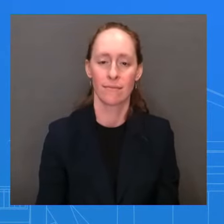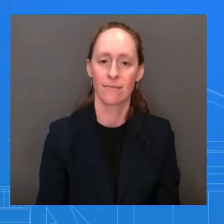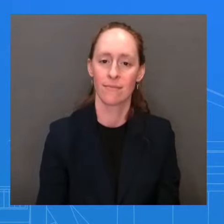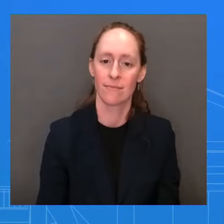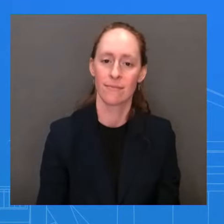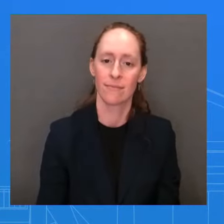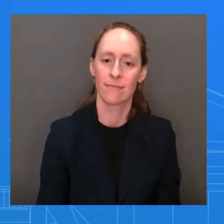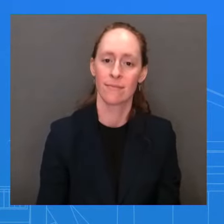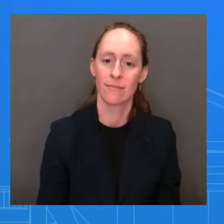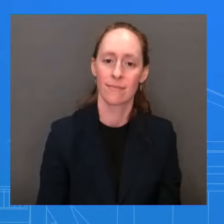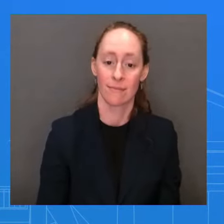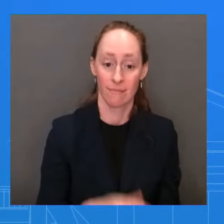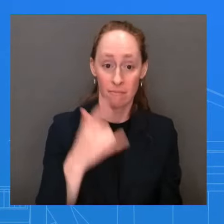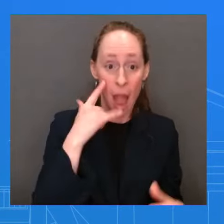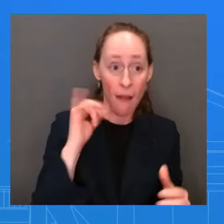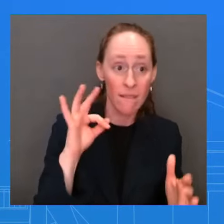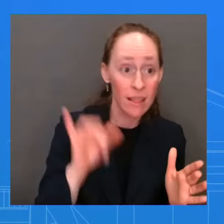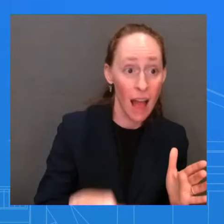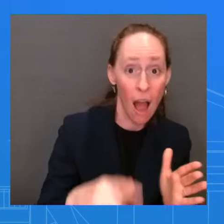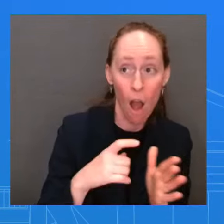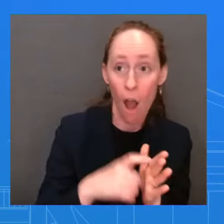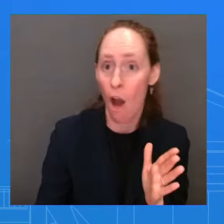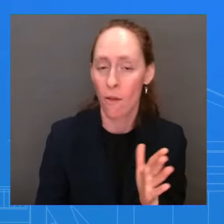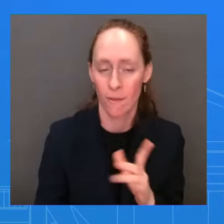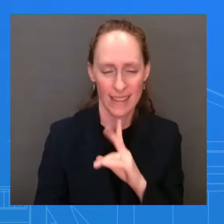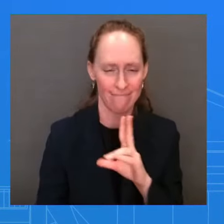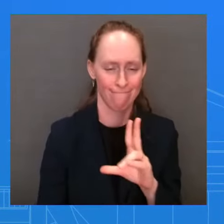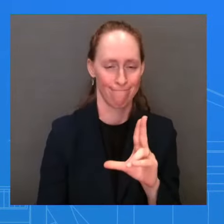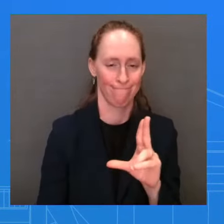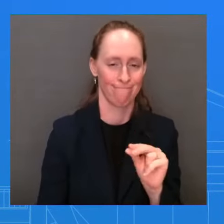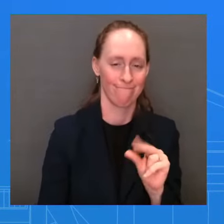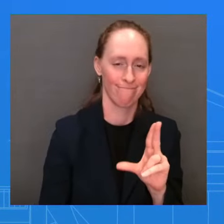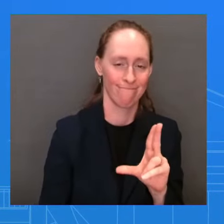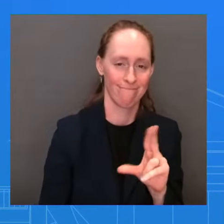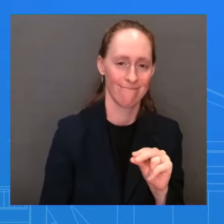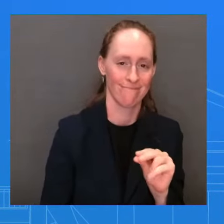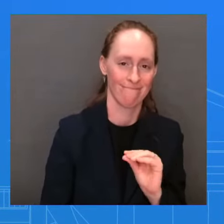Again, she had always planned to -- to do two years, and she extended her stay here.